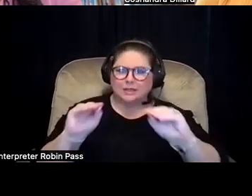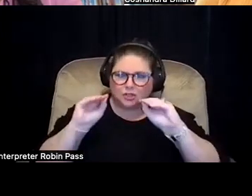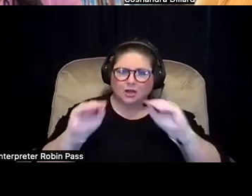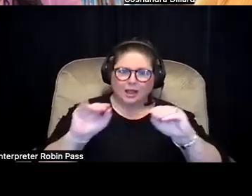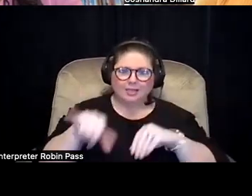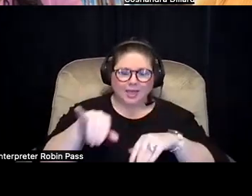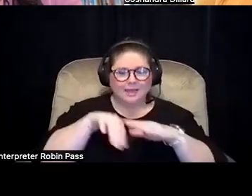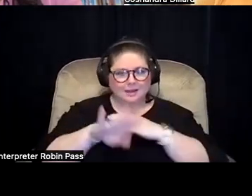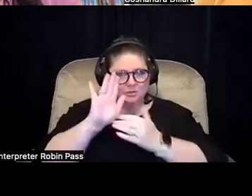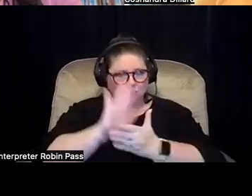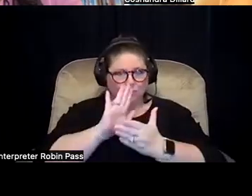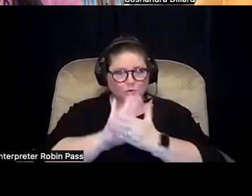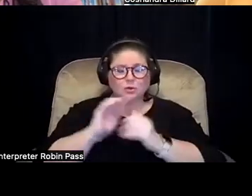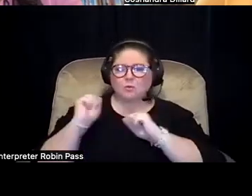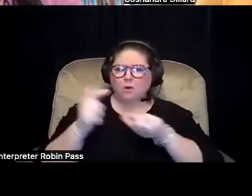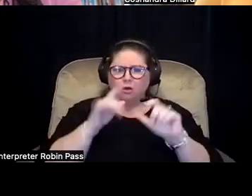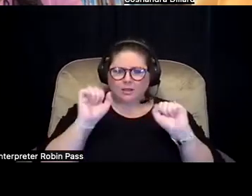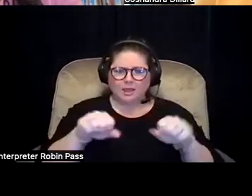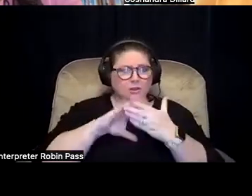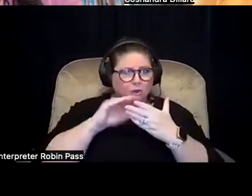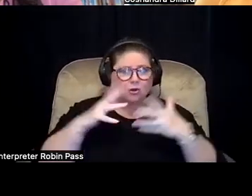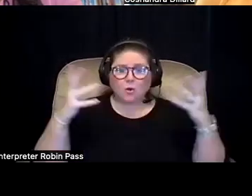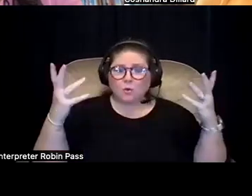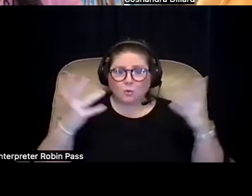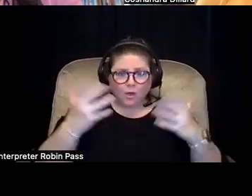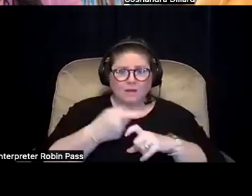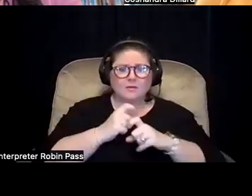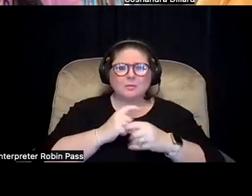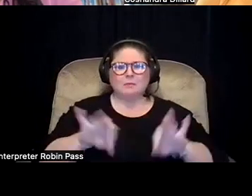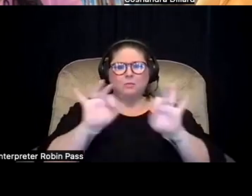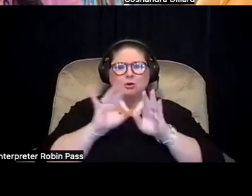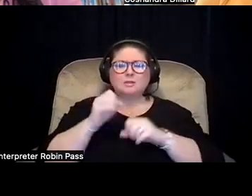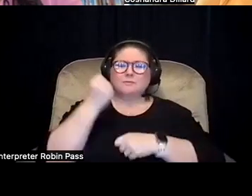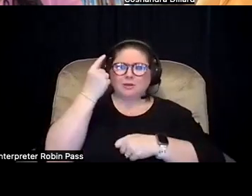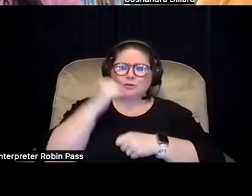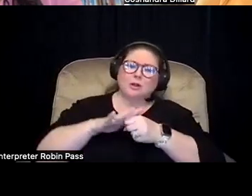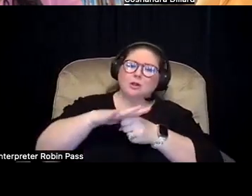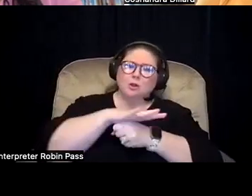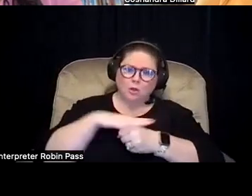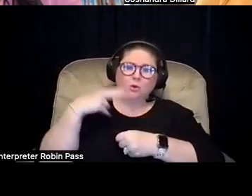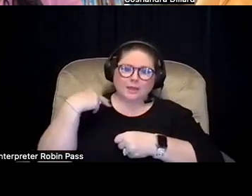we can all learn from the importance of really understanding local histories here in the united